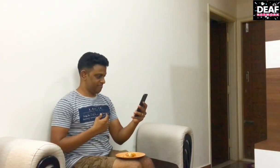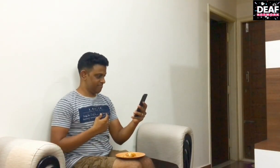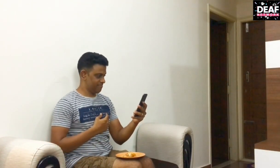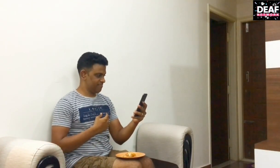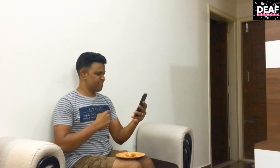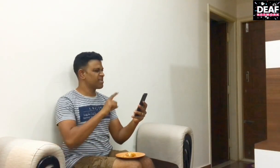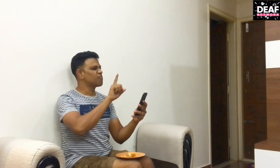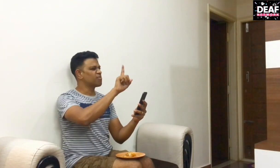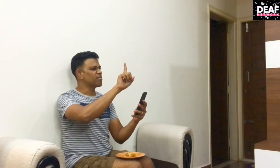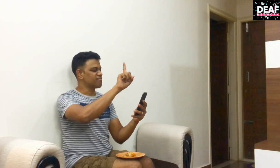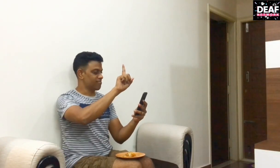One minute Ma!!